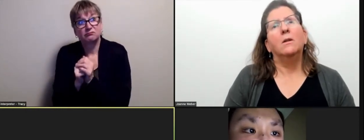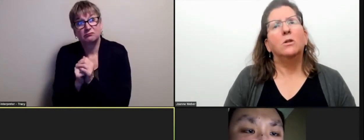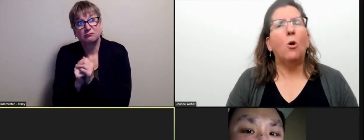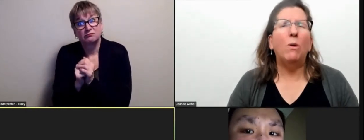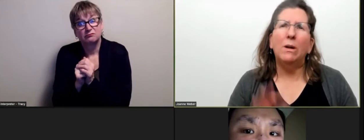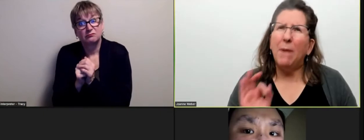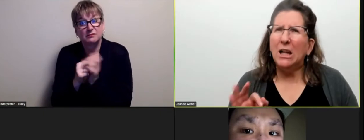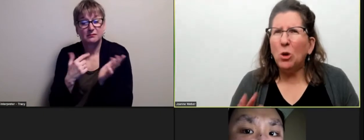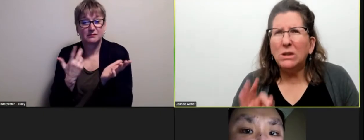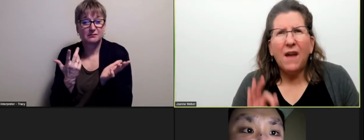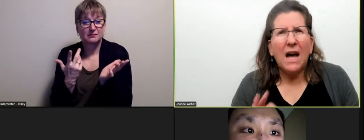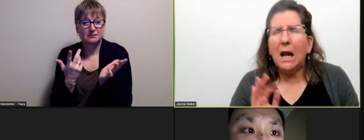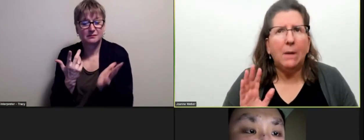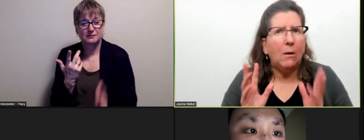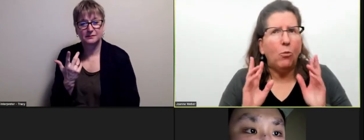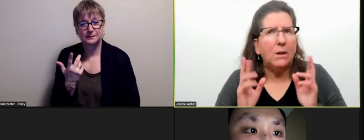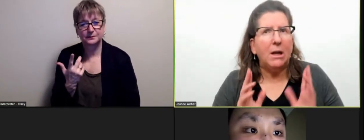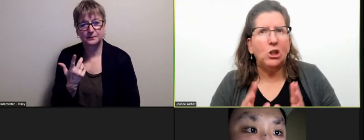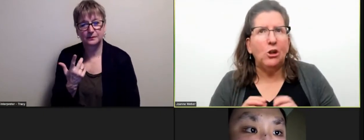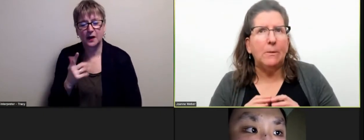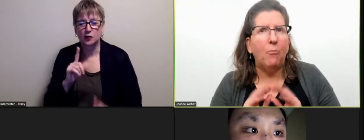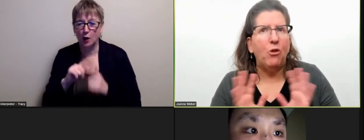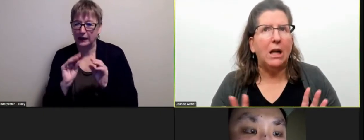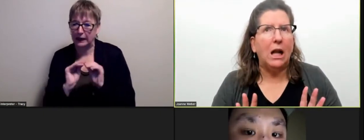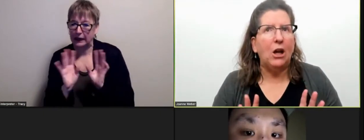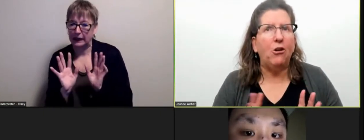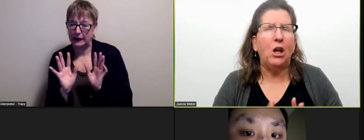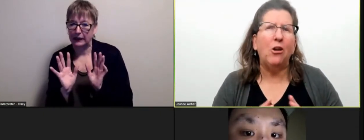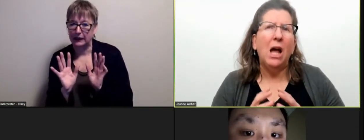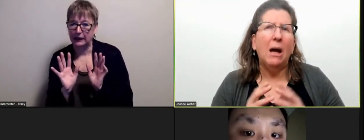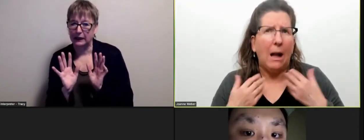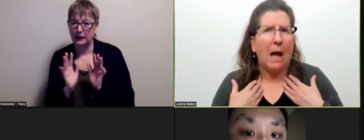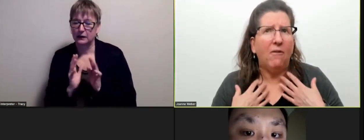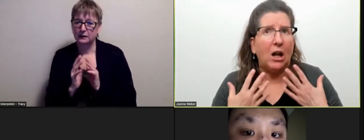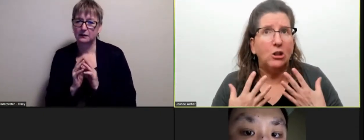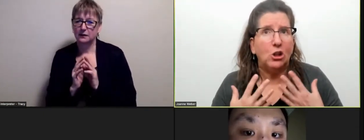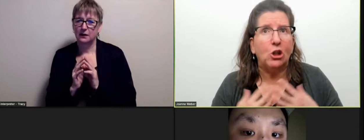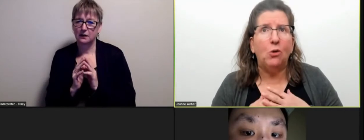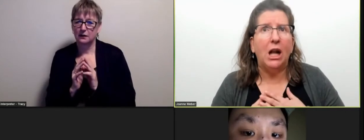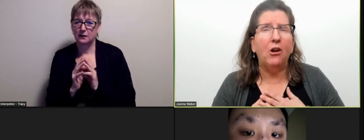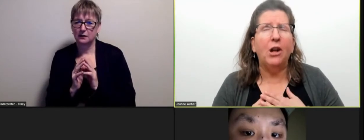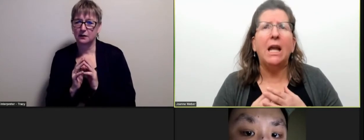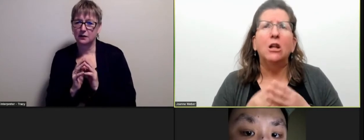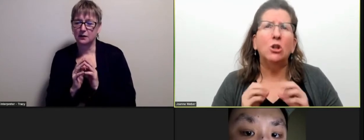Dr. Weber: So, Major was that, I want to make sure I'm really clear here, that I've understood you clearly.